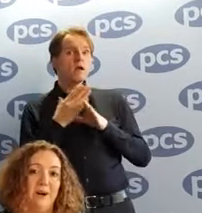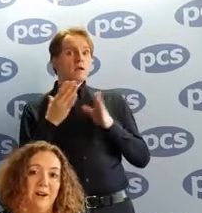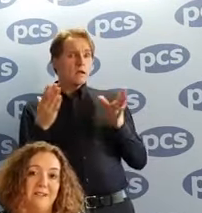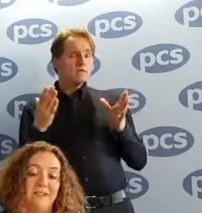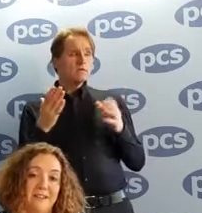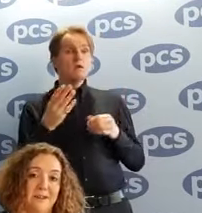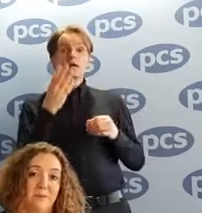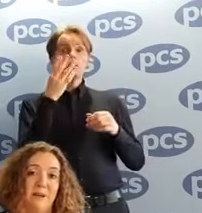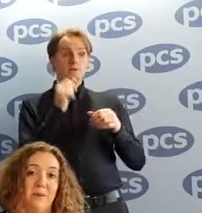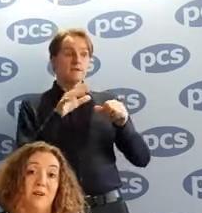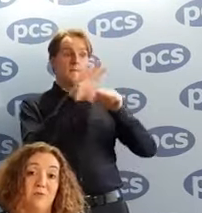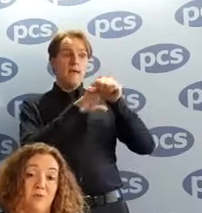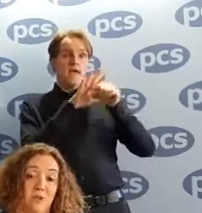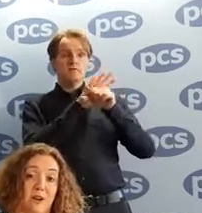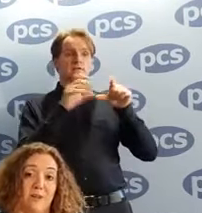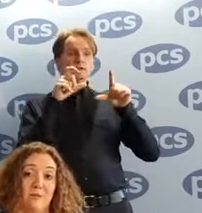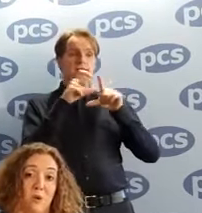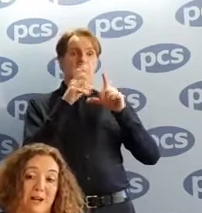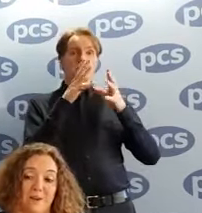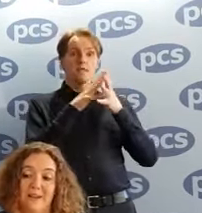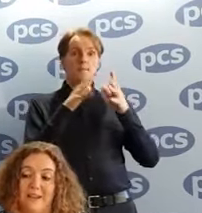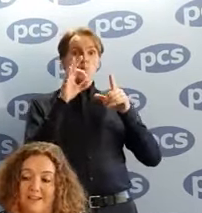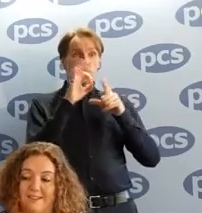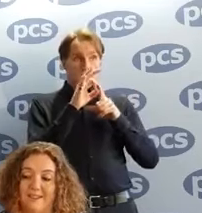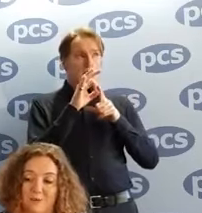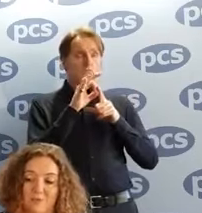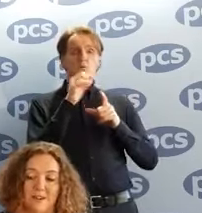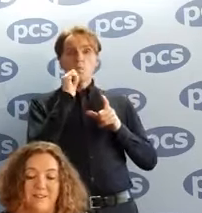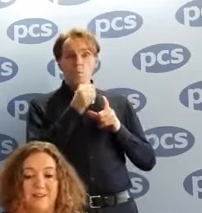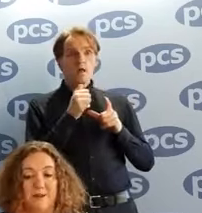some parts of the DWP were going to trial and rollout extended operating